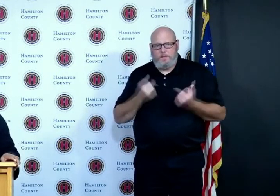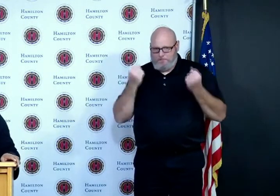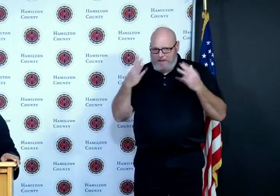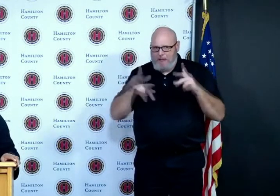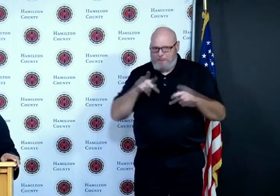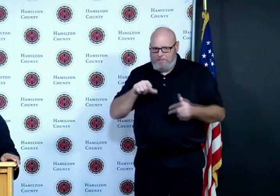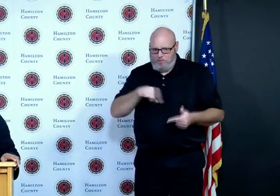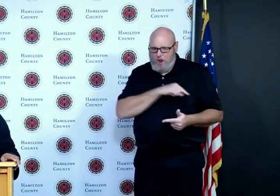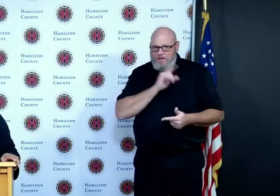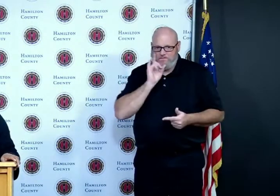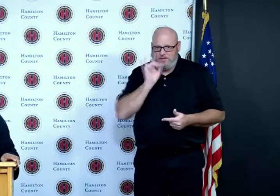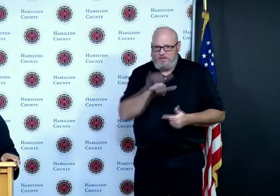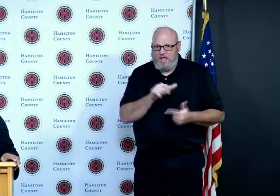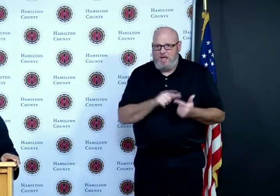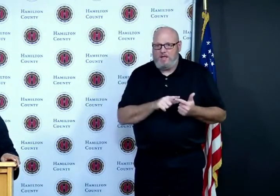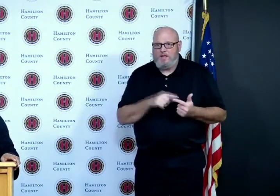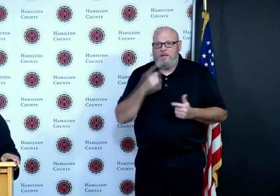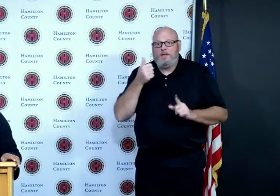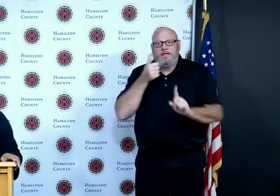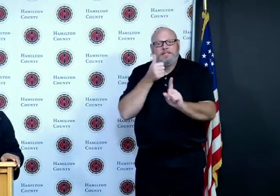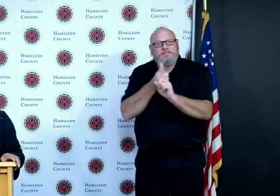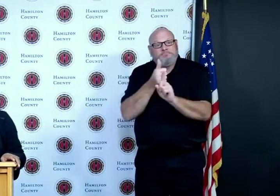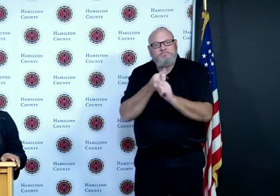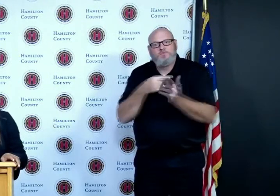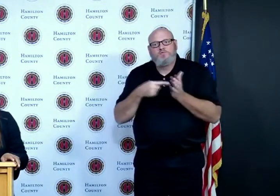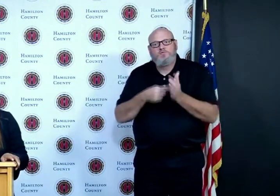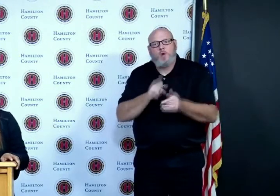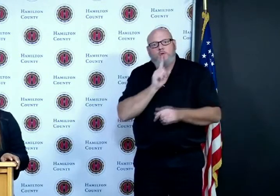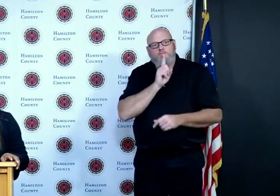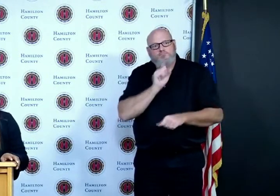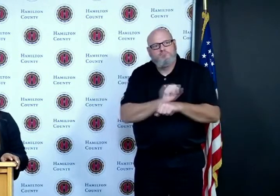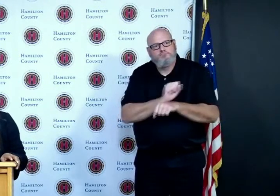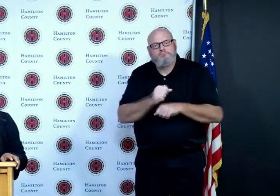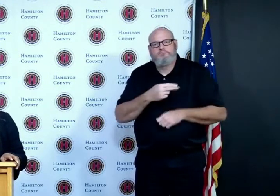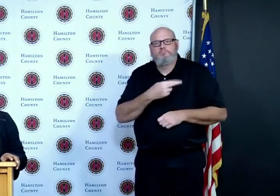experience and homelessness or housing instability we know that that is there